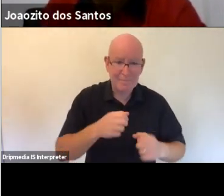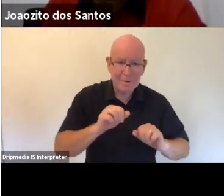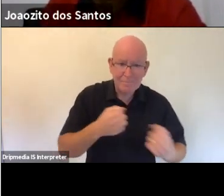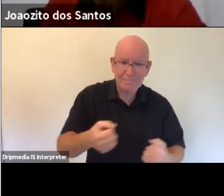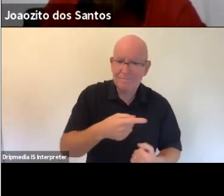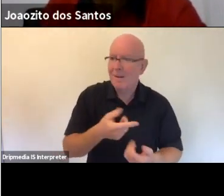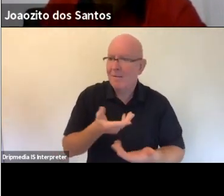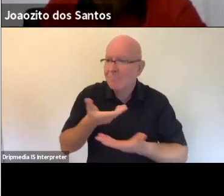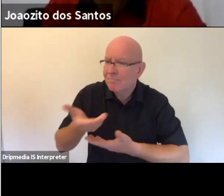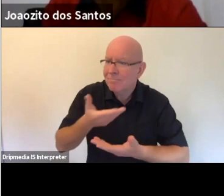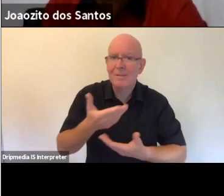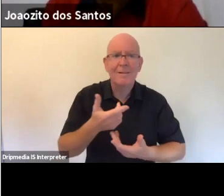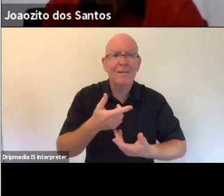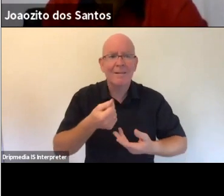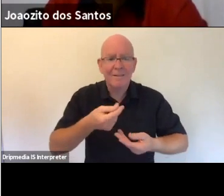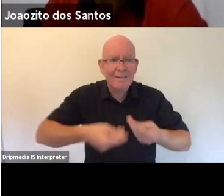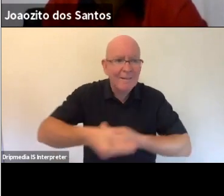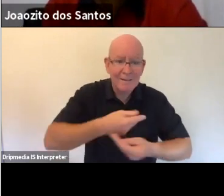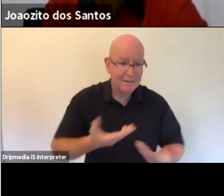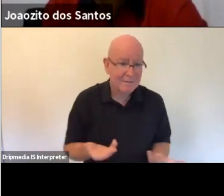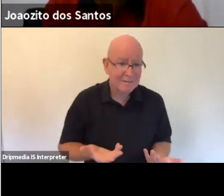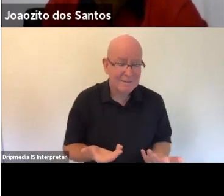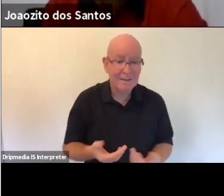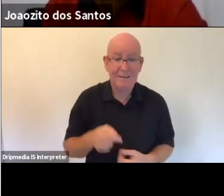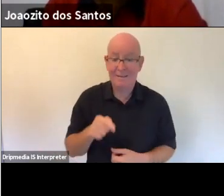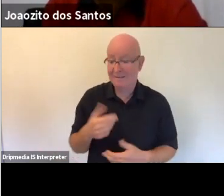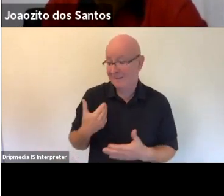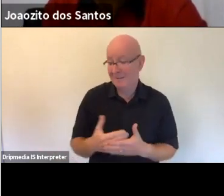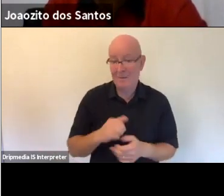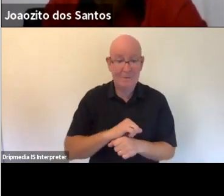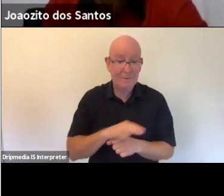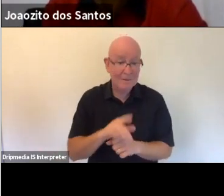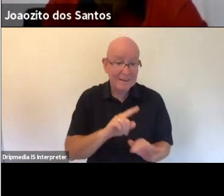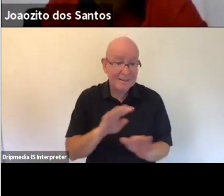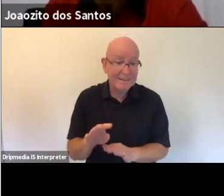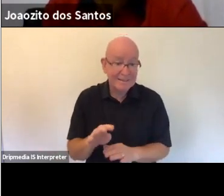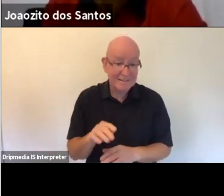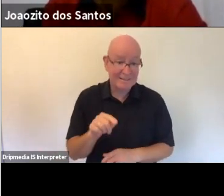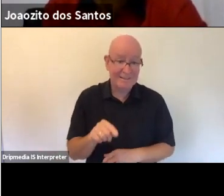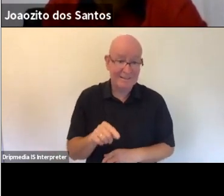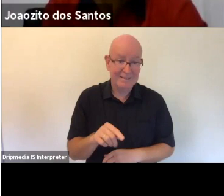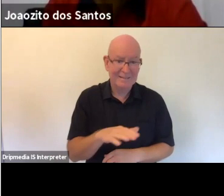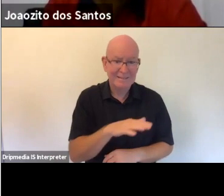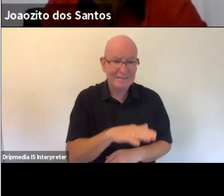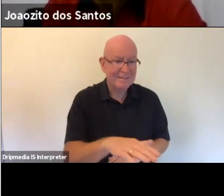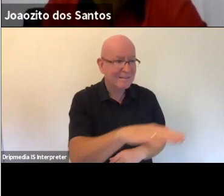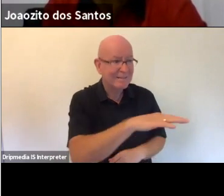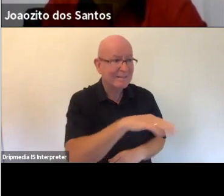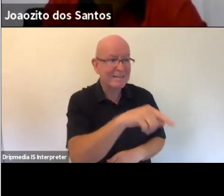he is facing that he cannot do any movement because he’s tricycle is broken.